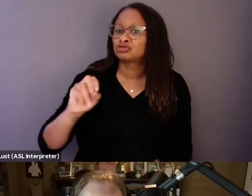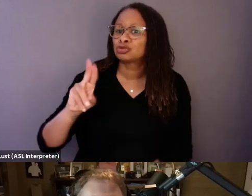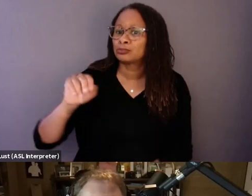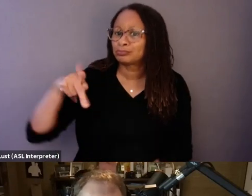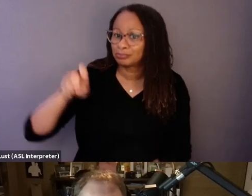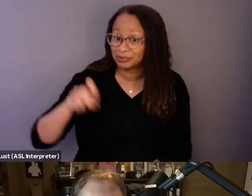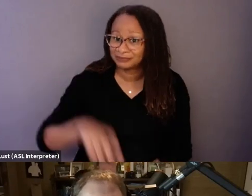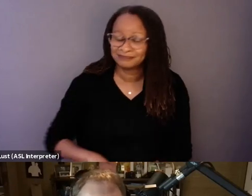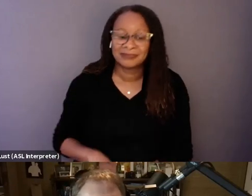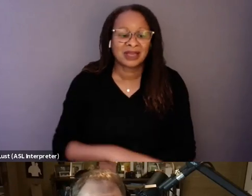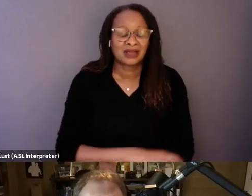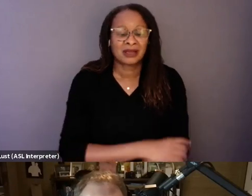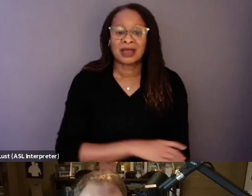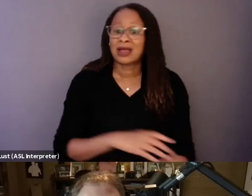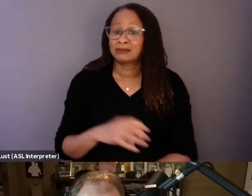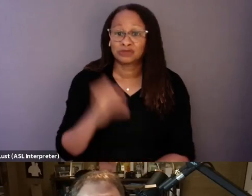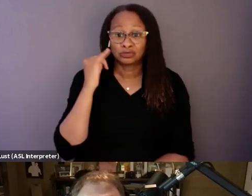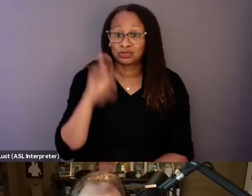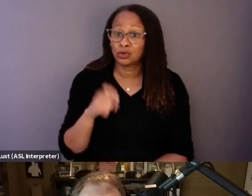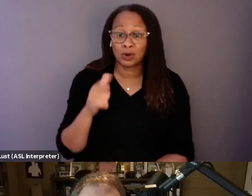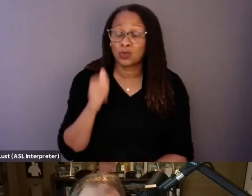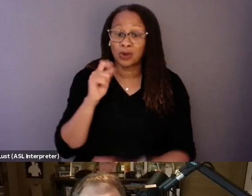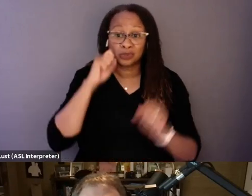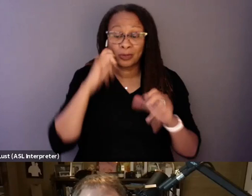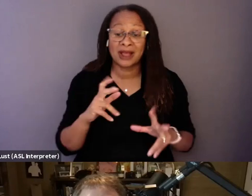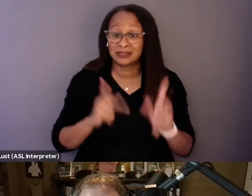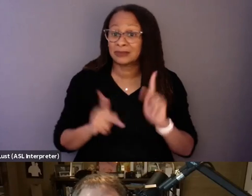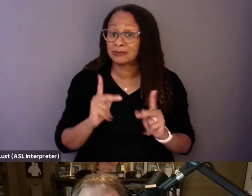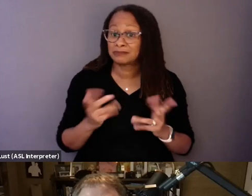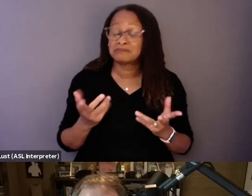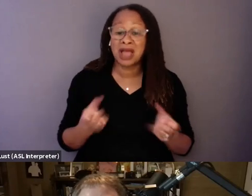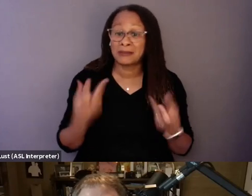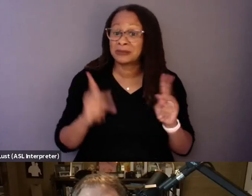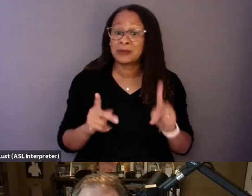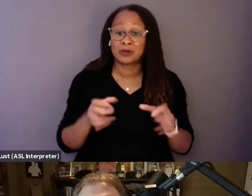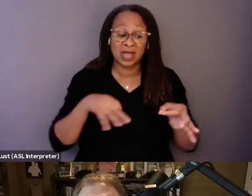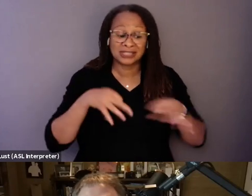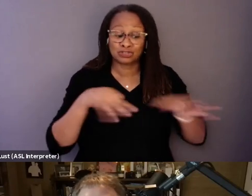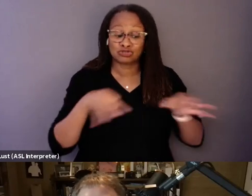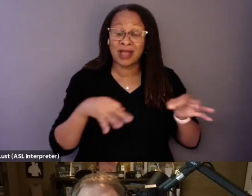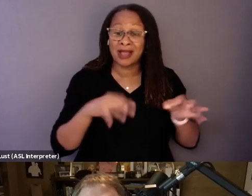I'm sure this one surprised, Judy, how many people just throughout John's life described this phenomenon.